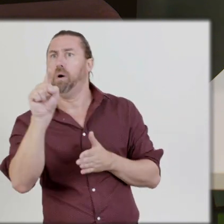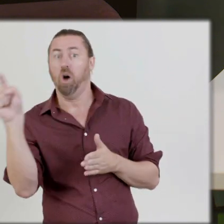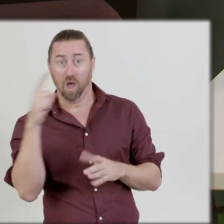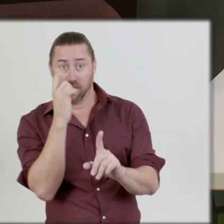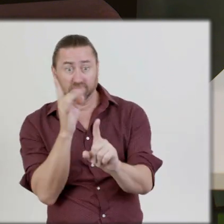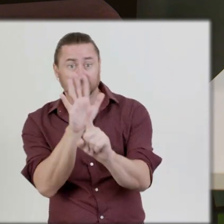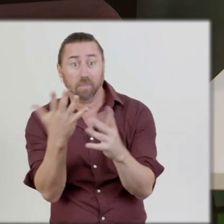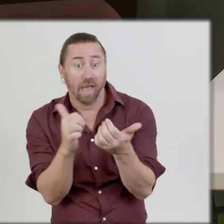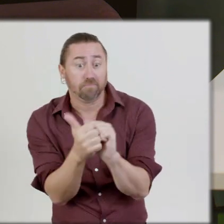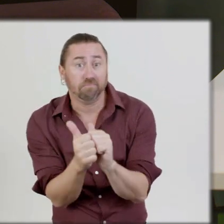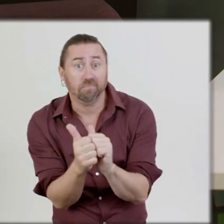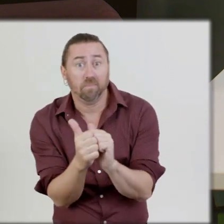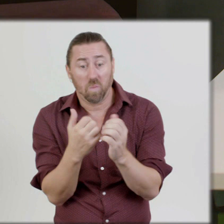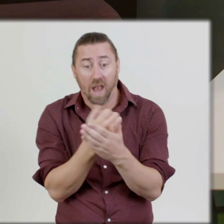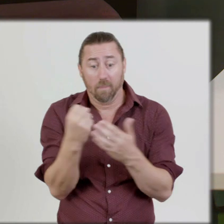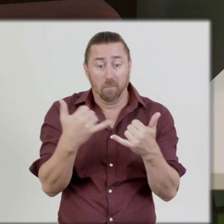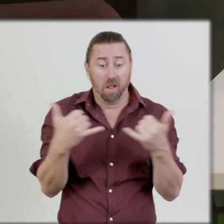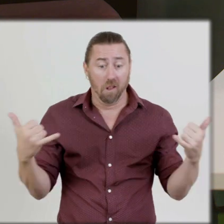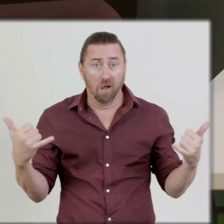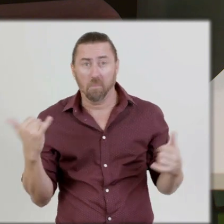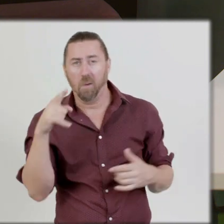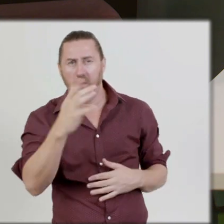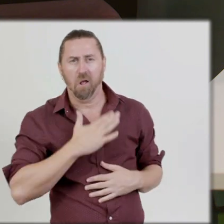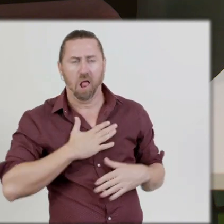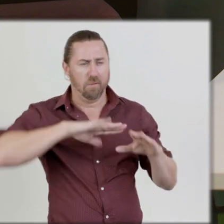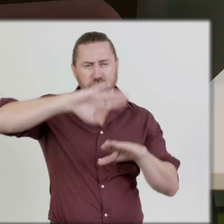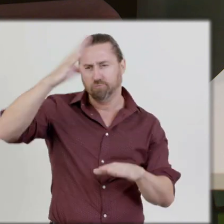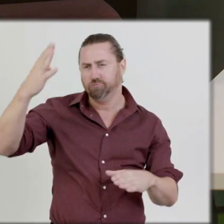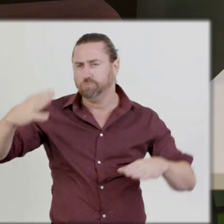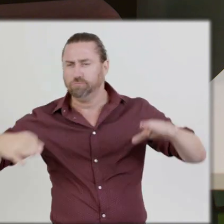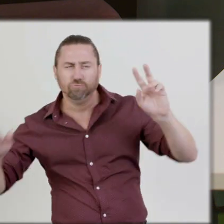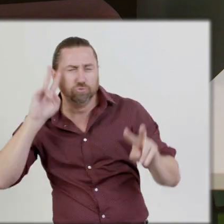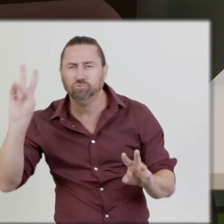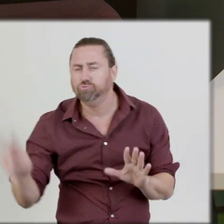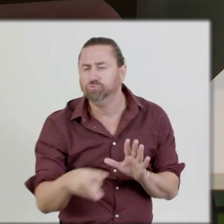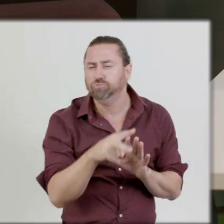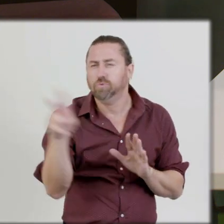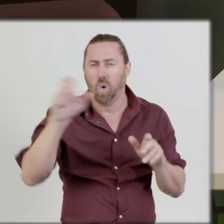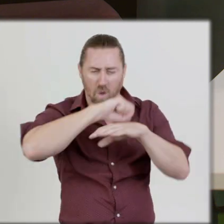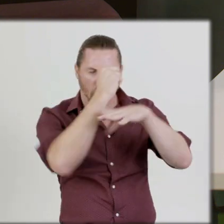Maybe you could create a game using number lines. Perhaps you're an explorer who treks the mountains,